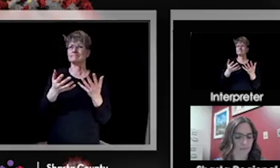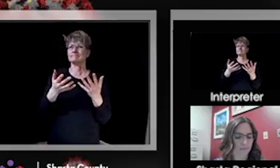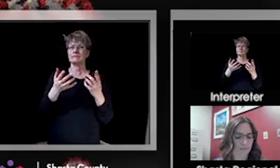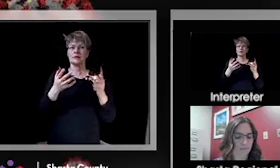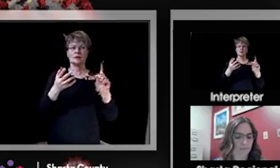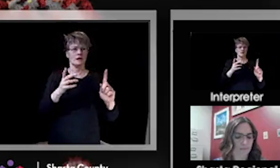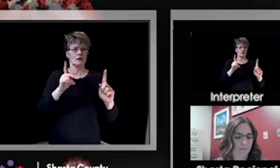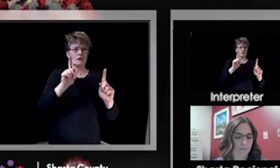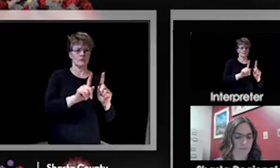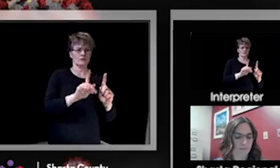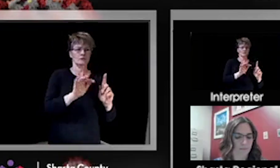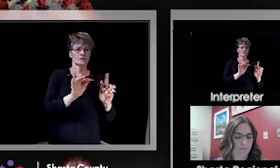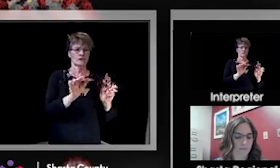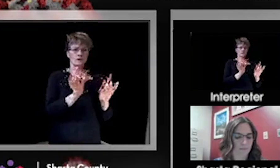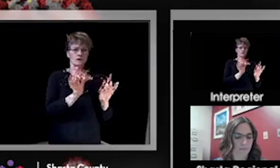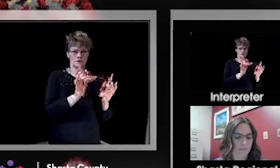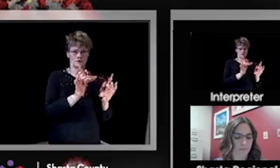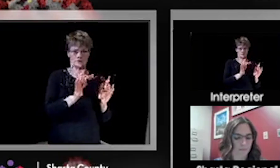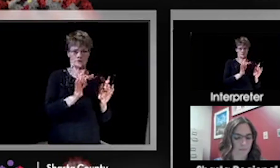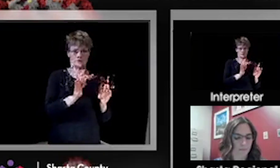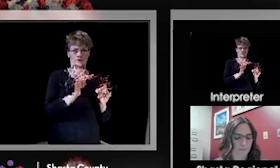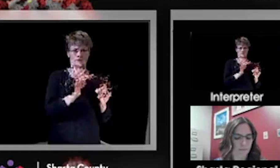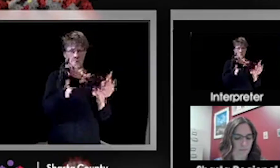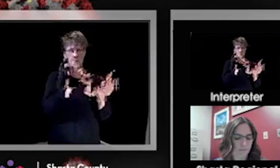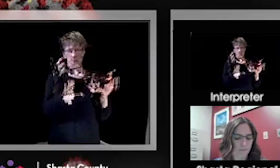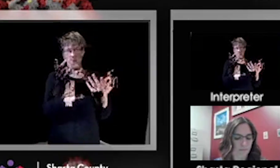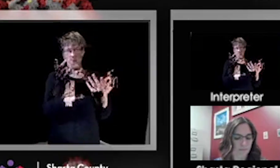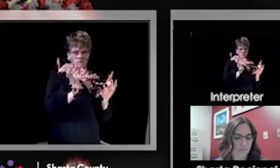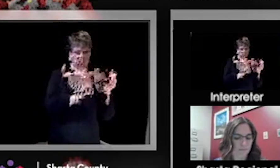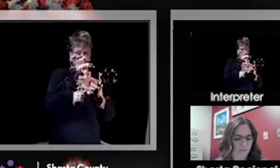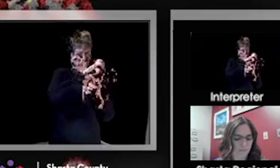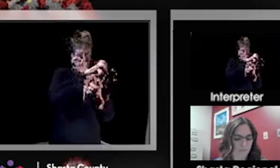of when we think there has been transmission at that facility, we’re paying close attention